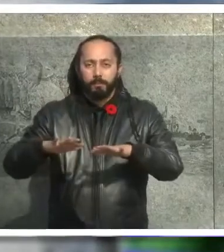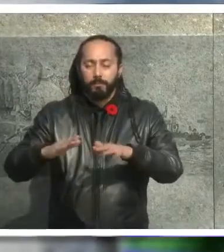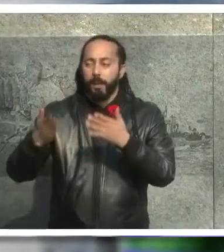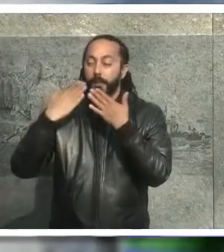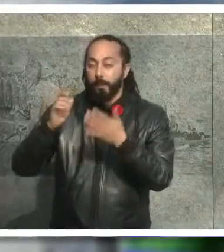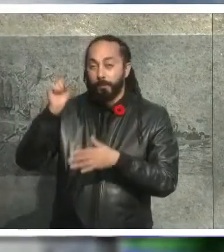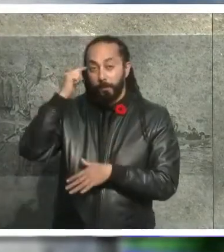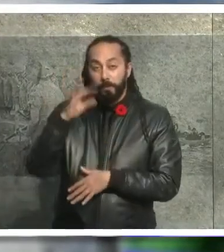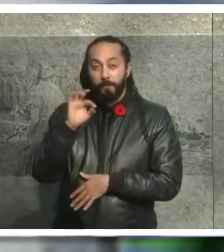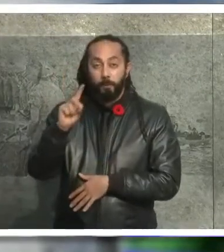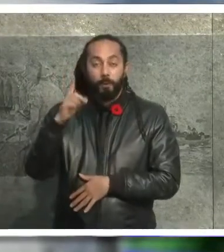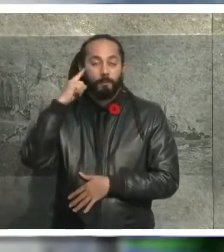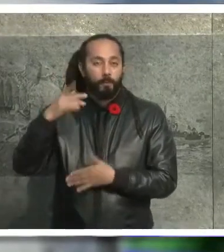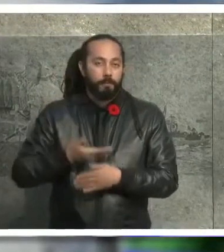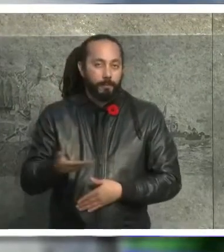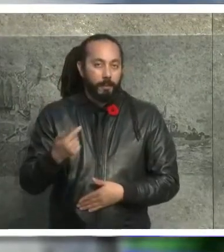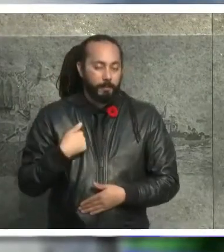the Mississaugas of the Credit Anishinaabe